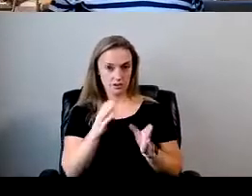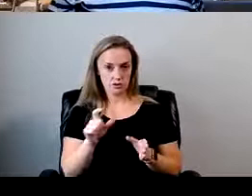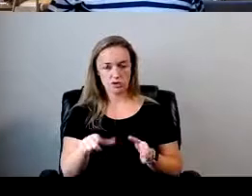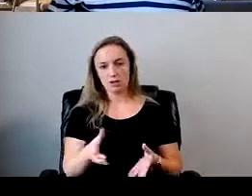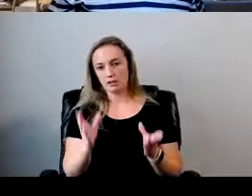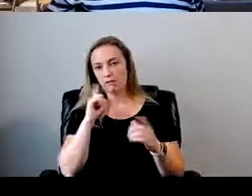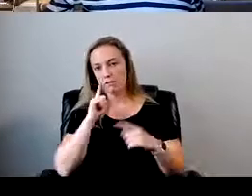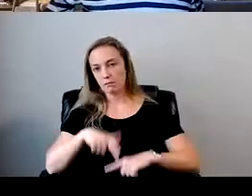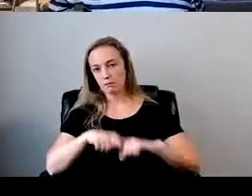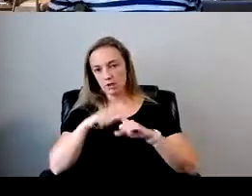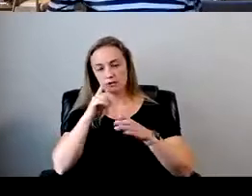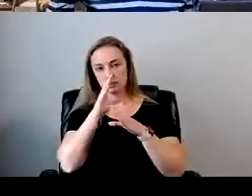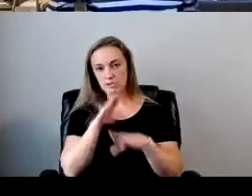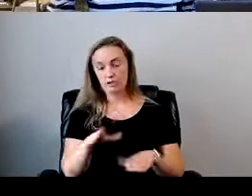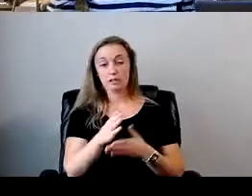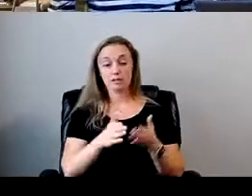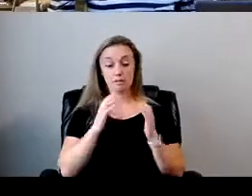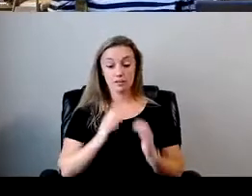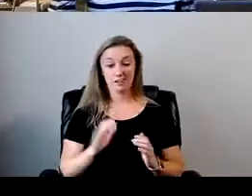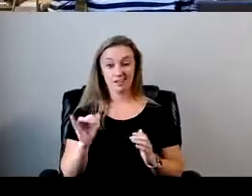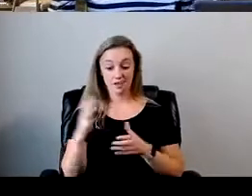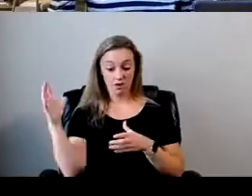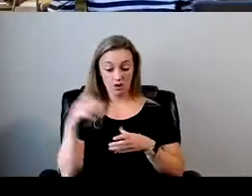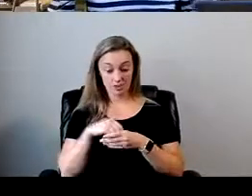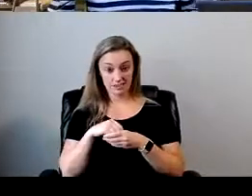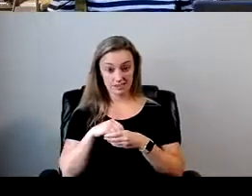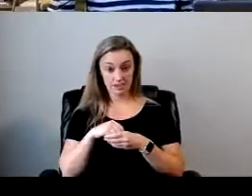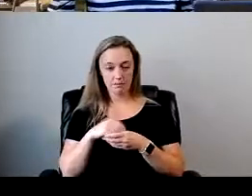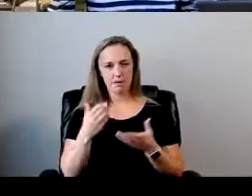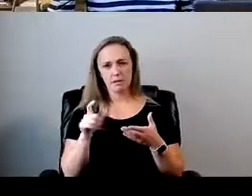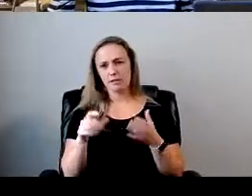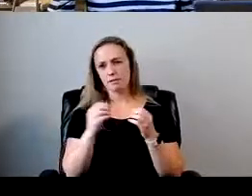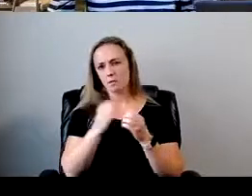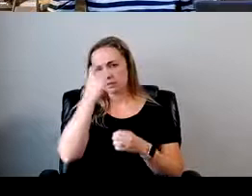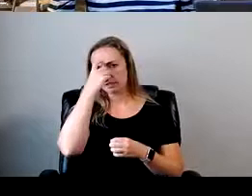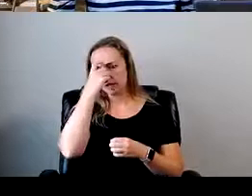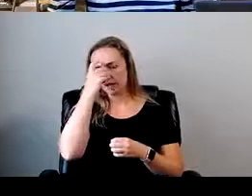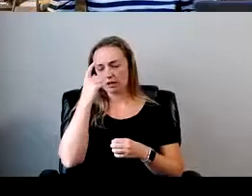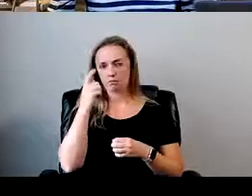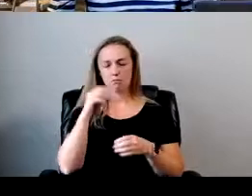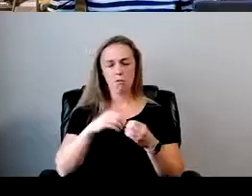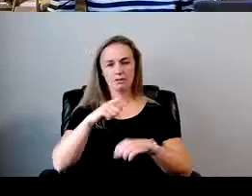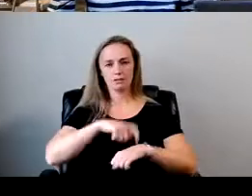such as those with autism may need additional time to process and formulate responses to verbal information.